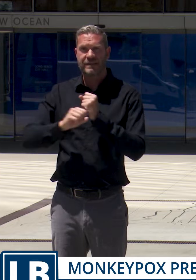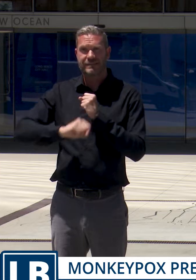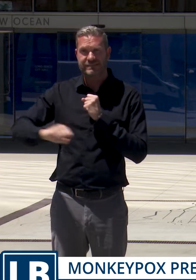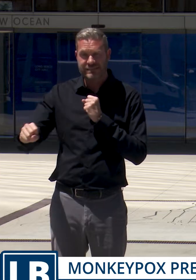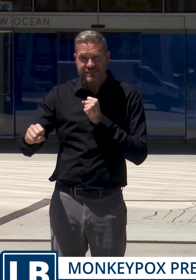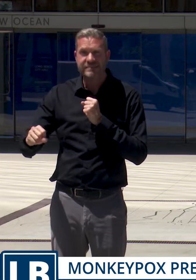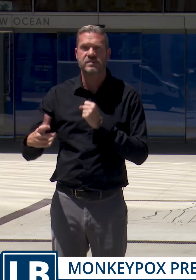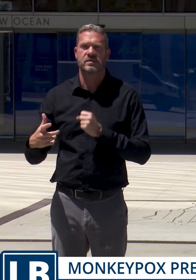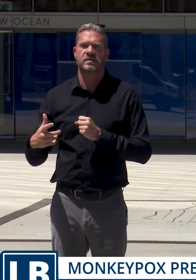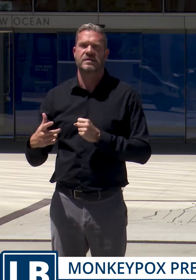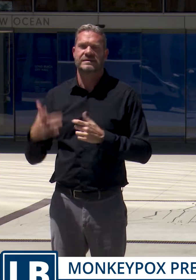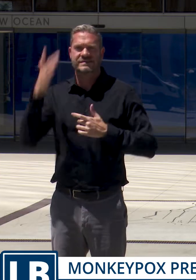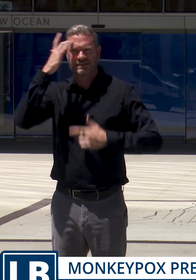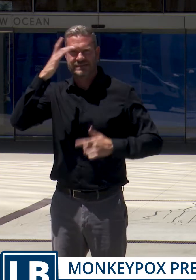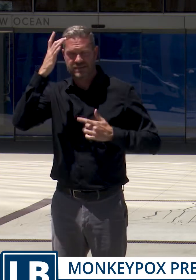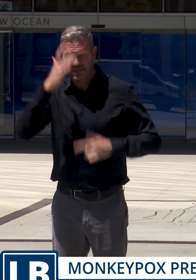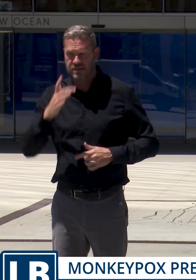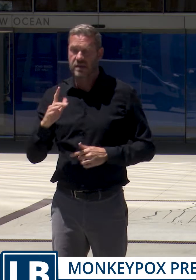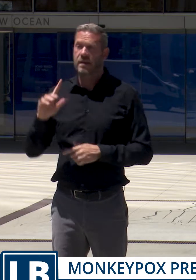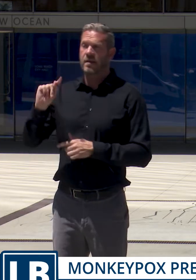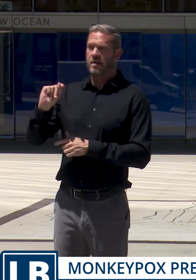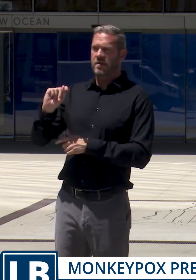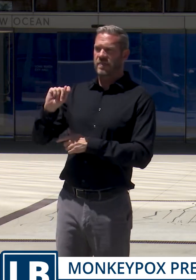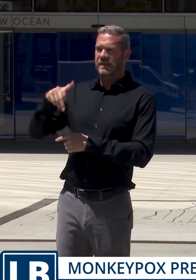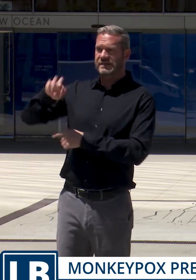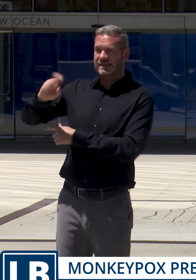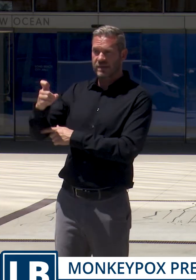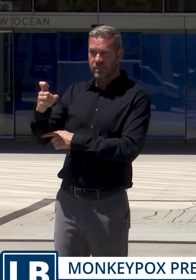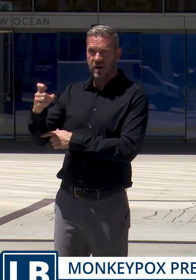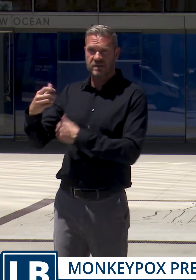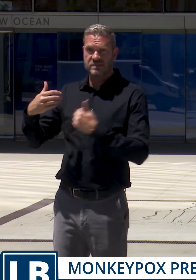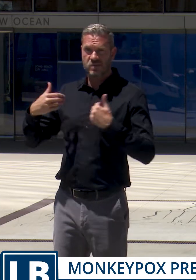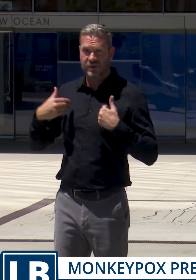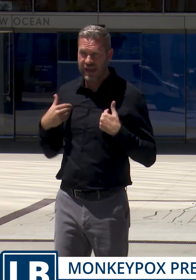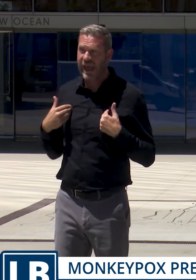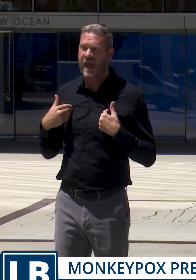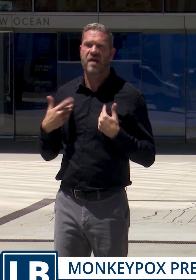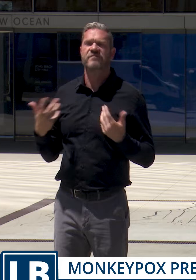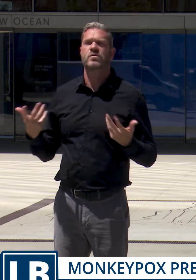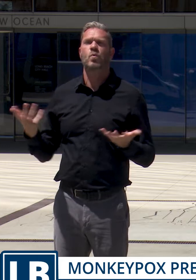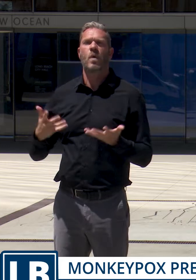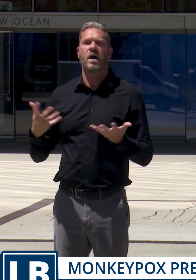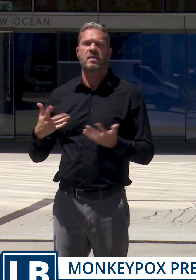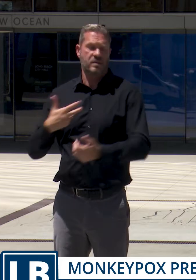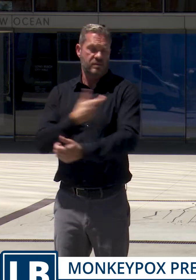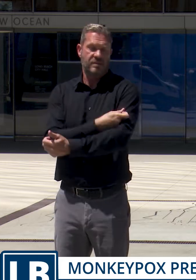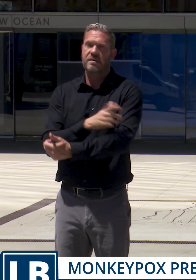the teapox we have received from the federal stockpile is in a pill form healthcare providers